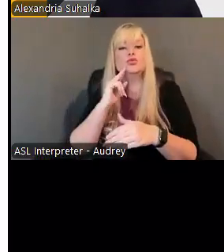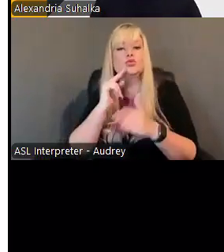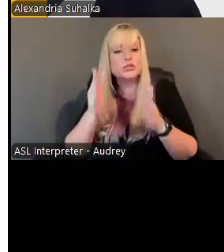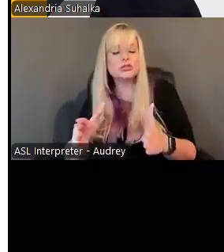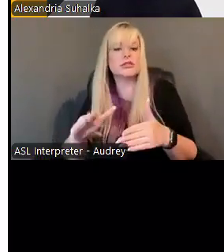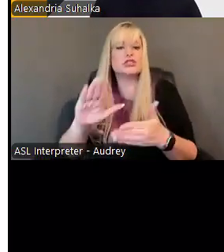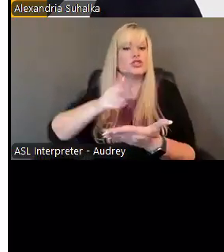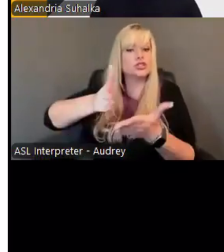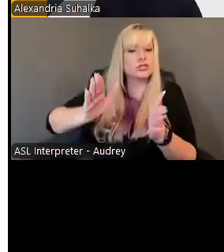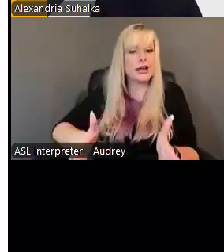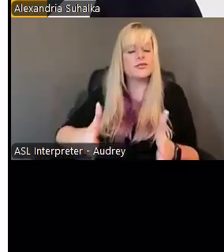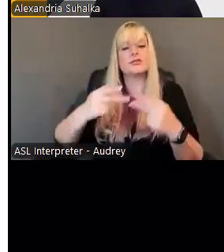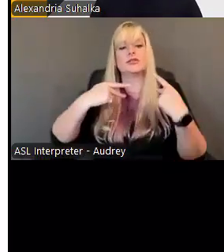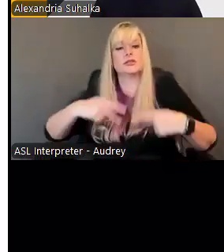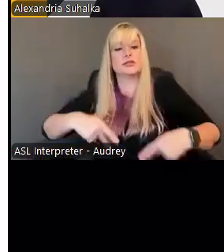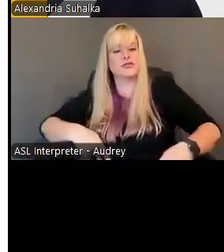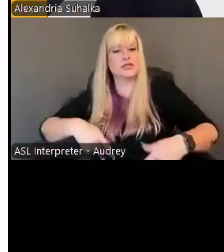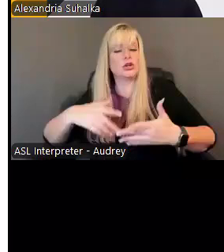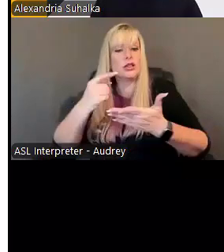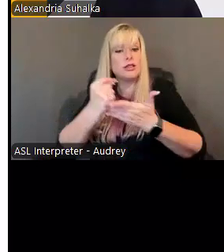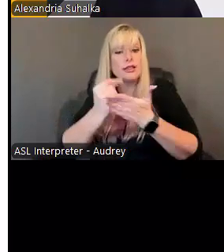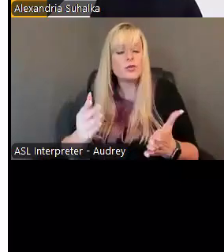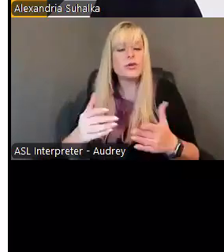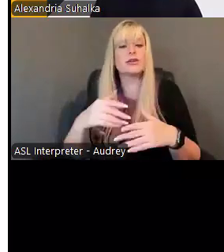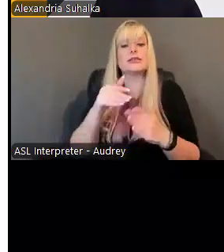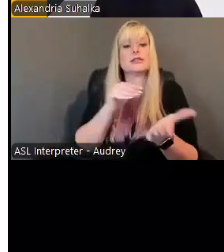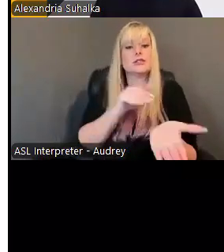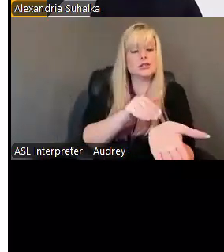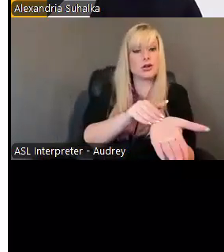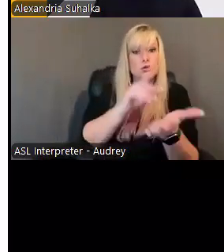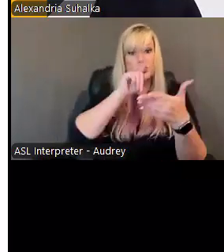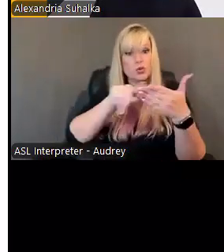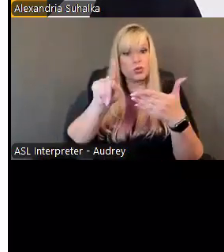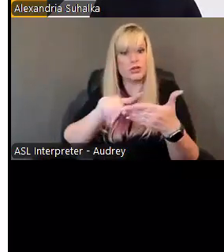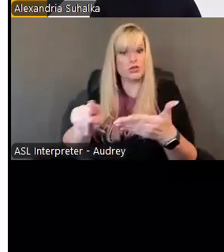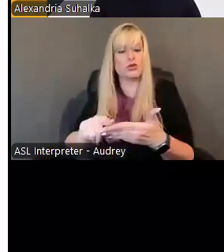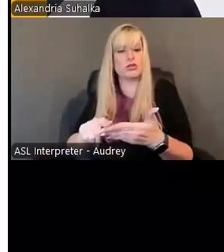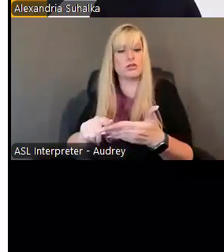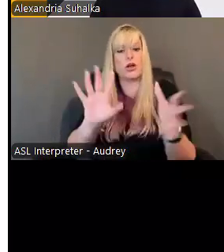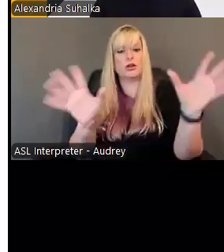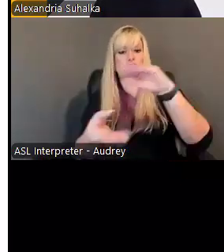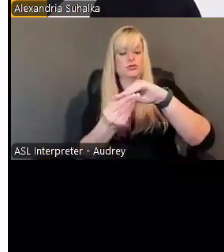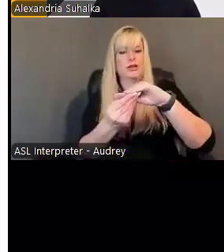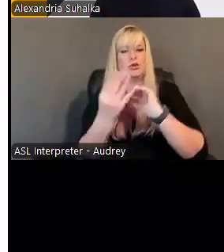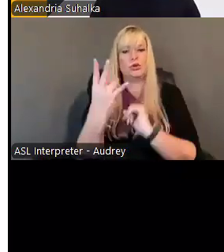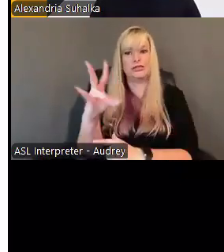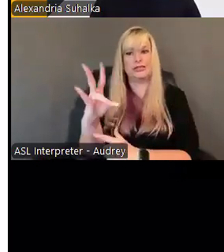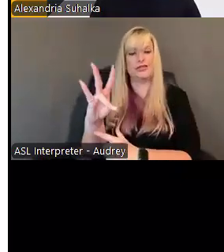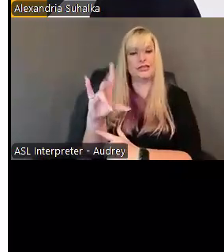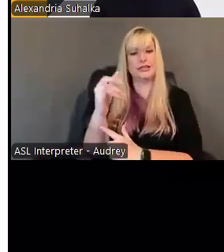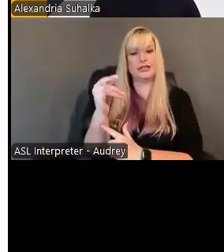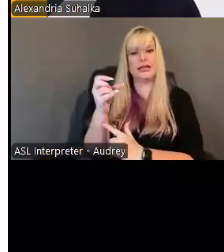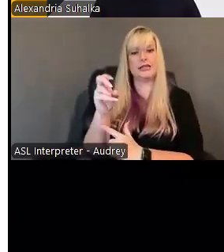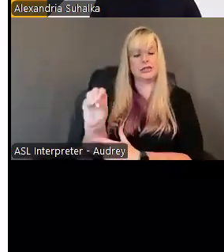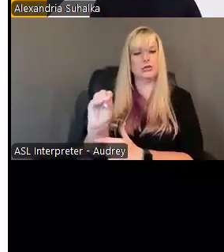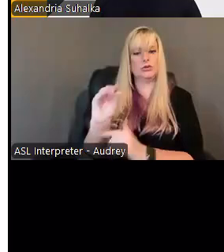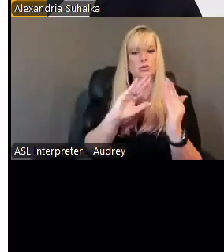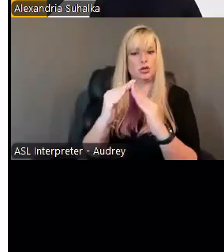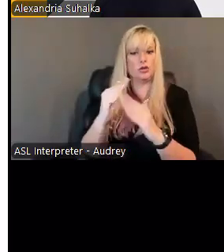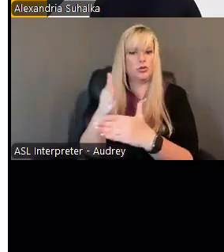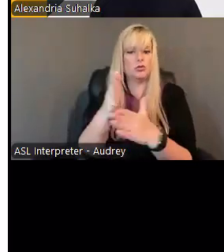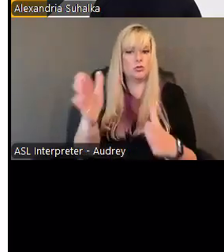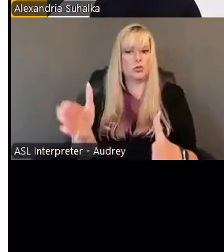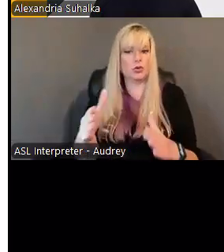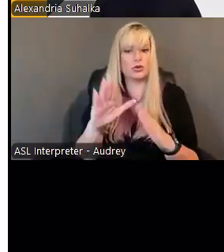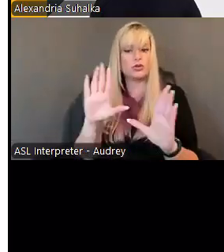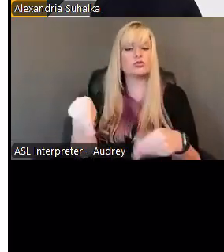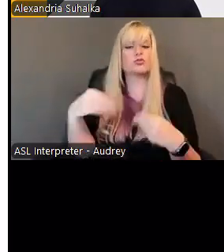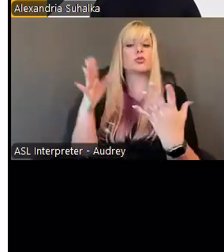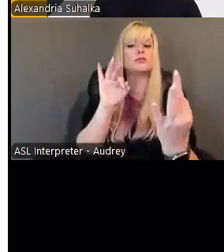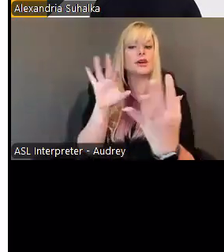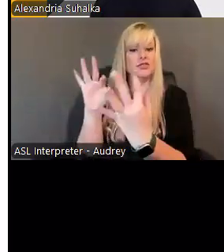researchers. It was total 17 people to provide feedback in a two part meeting, in being in